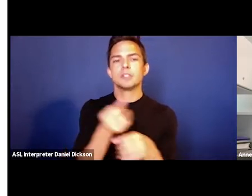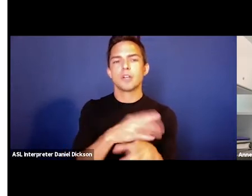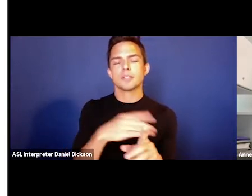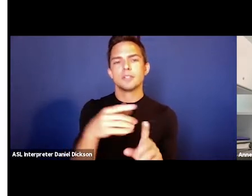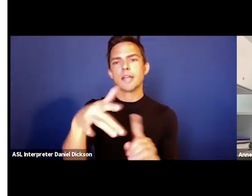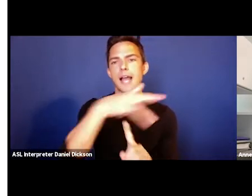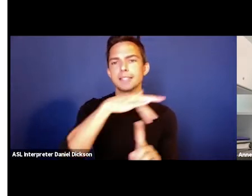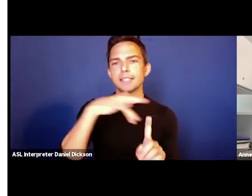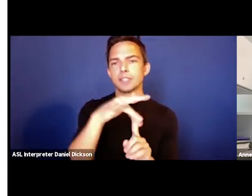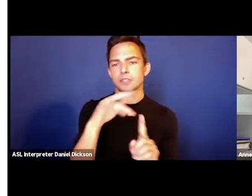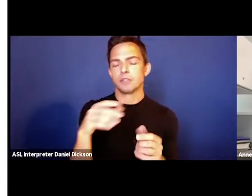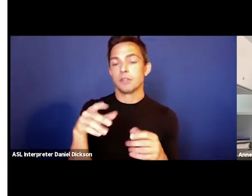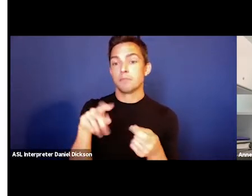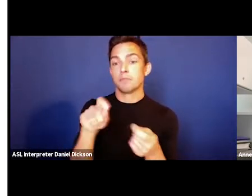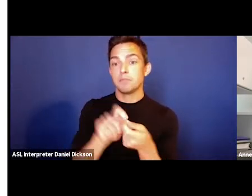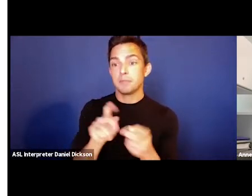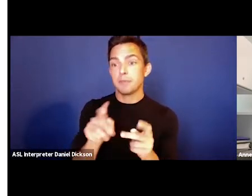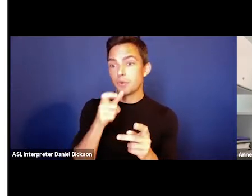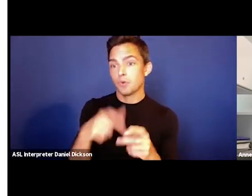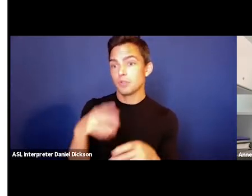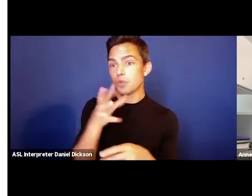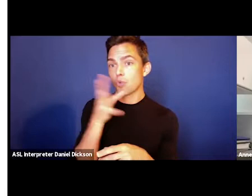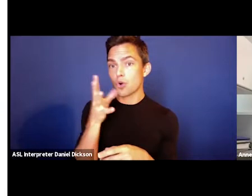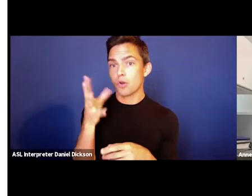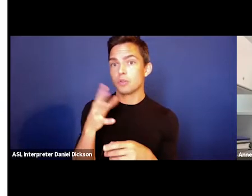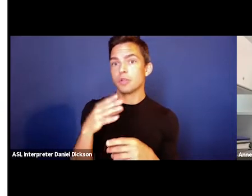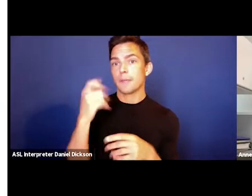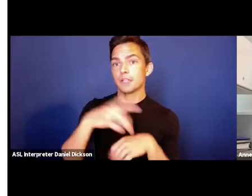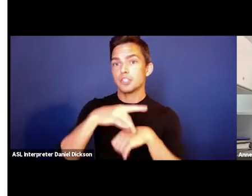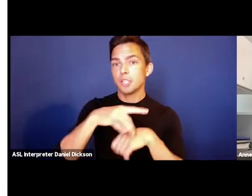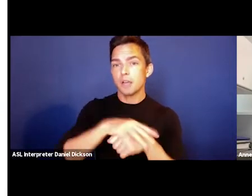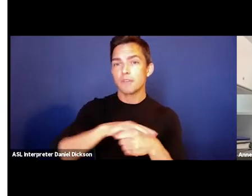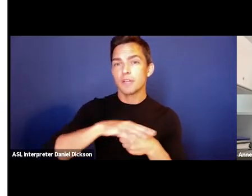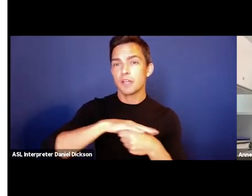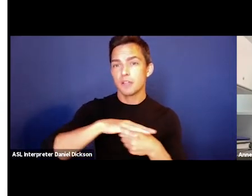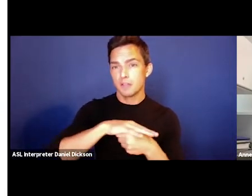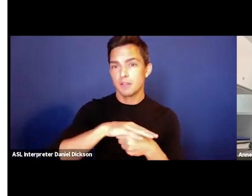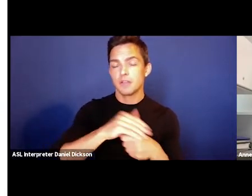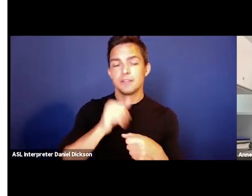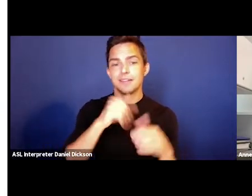experience social participation barriers due to geography or place, inaccessible or unavailable